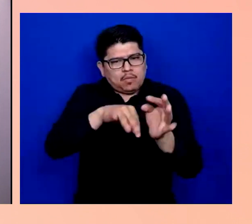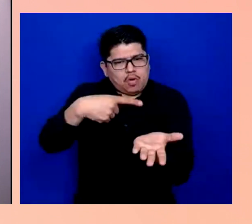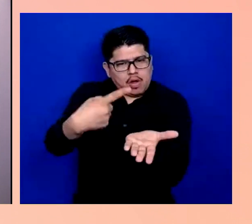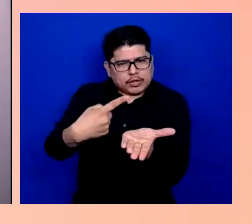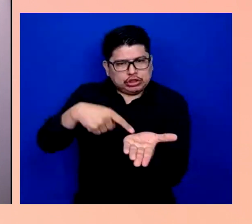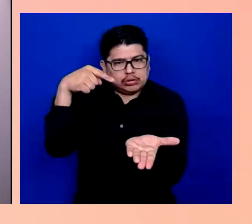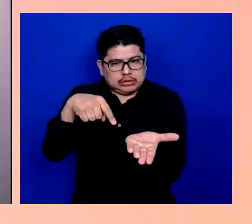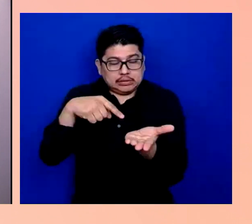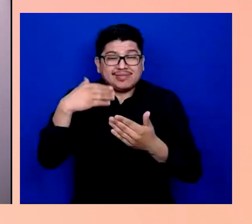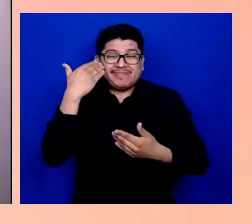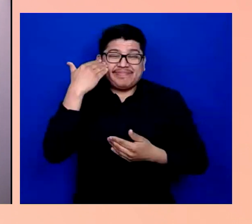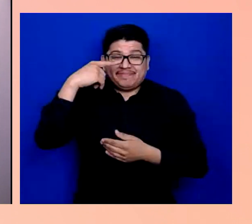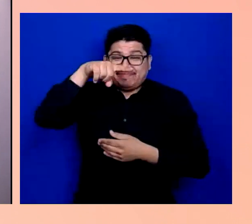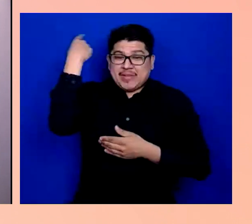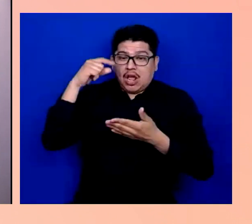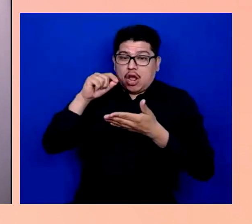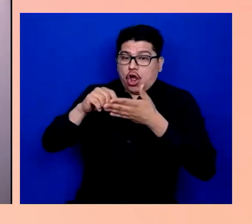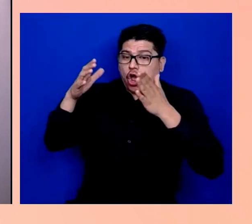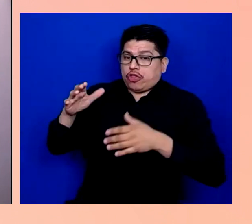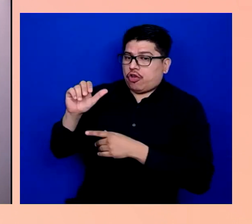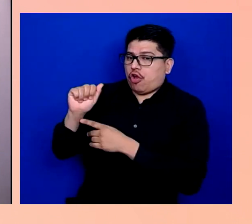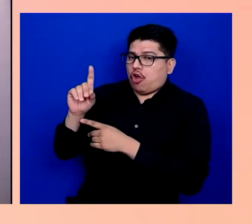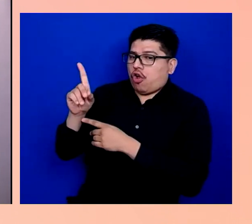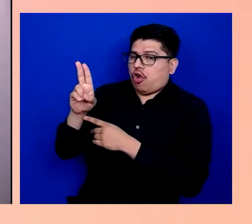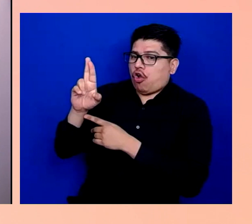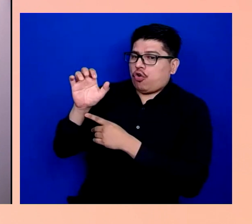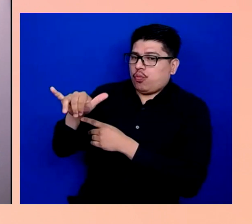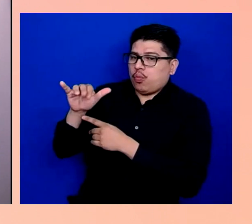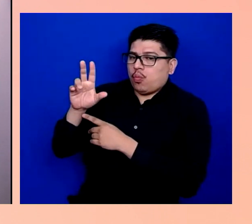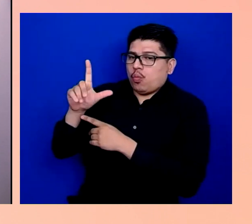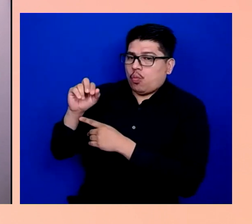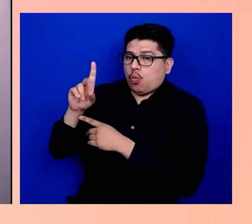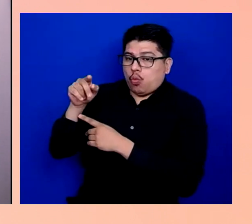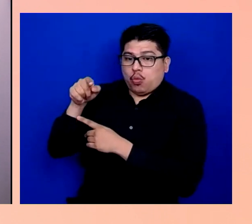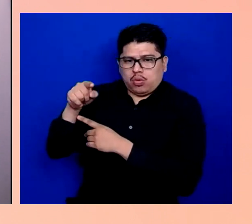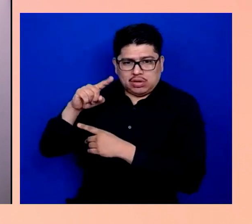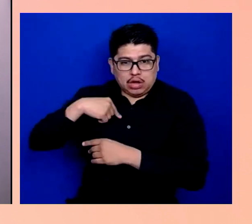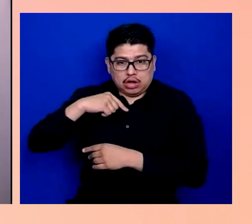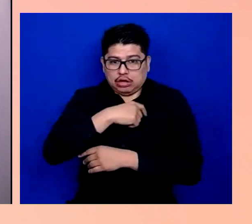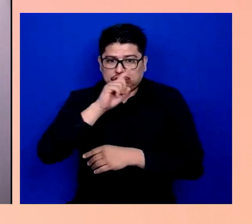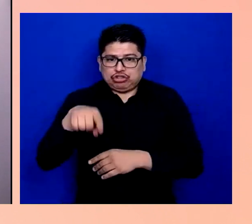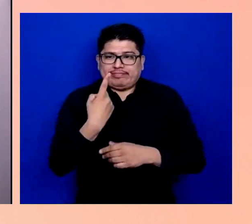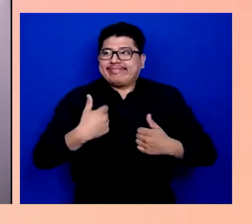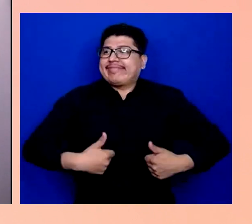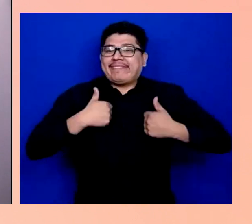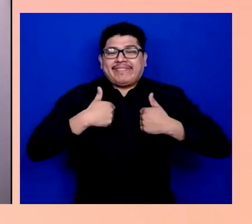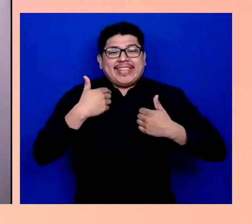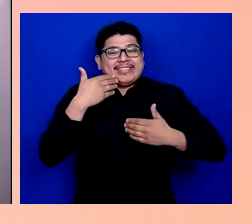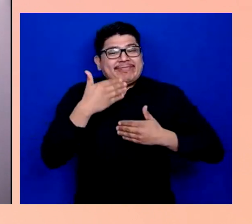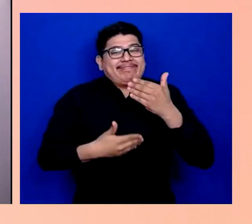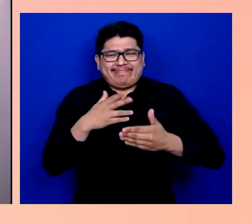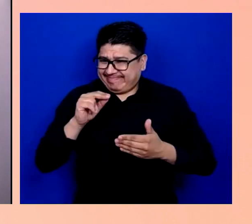that we don't live single issue lives. Black women are often disallowed disability